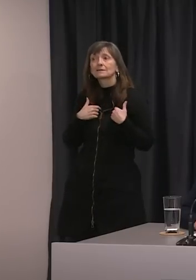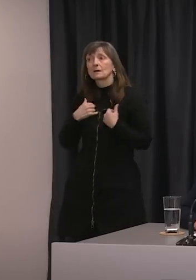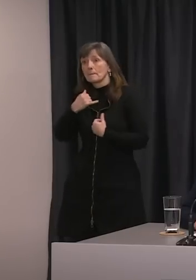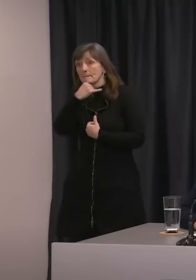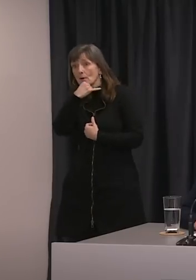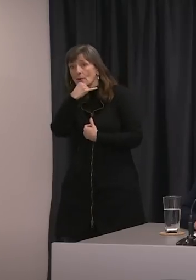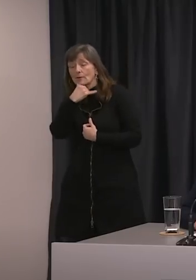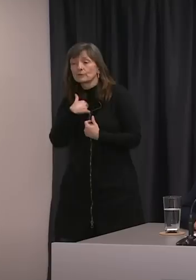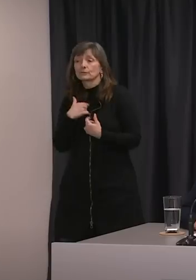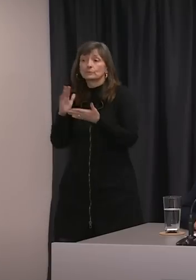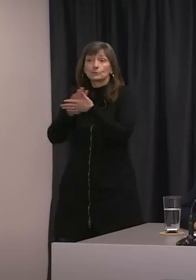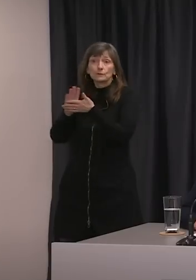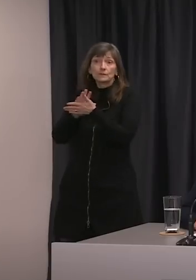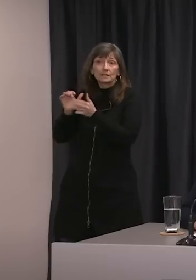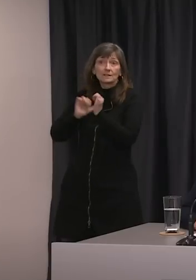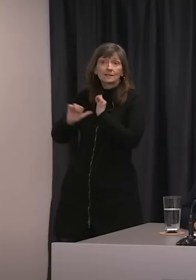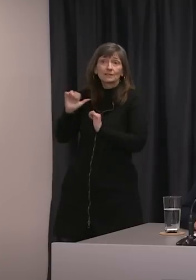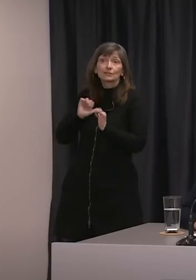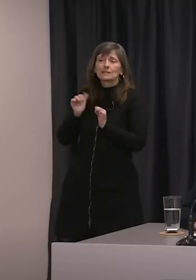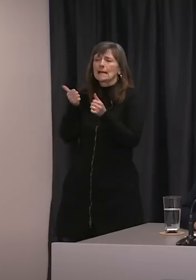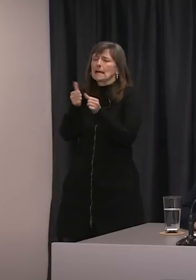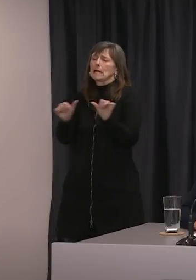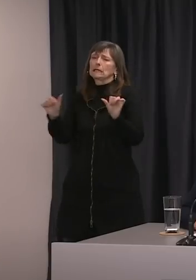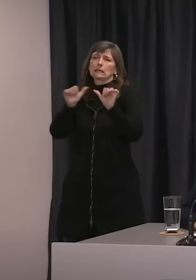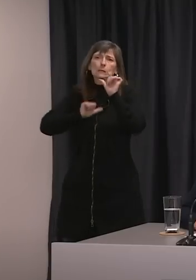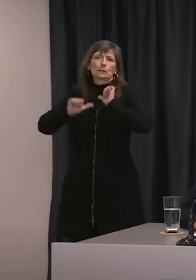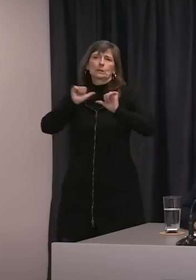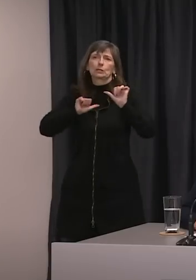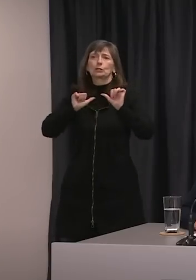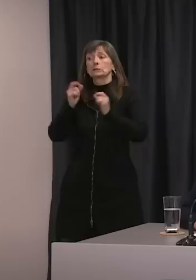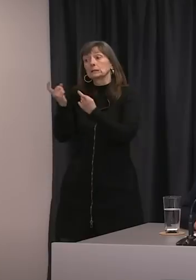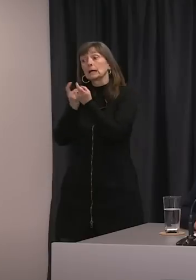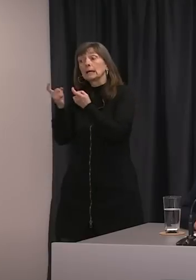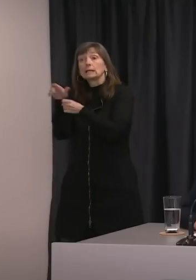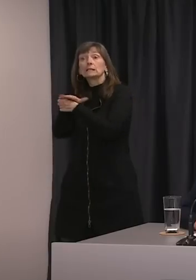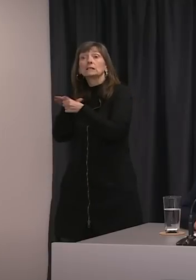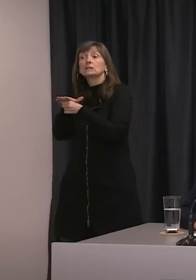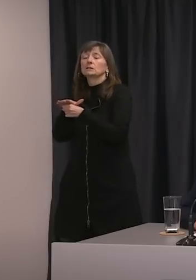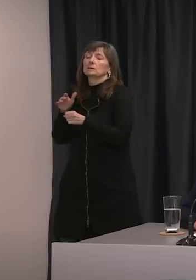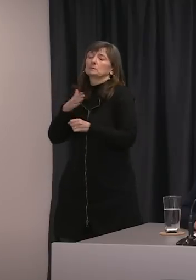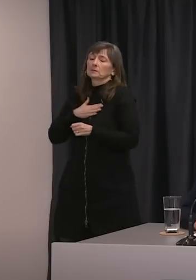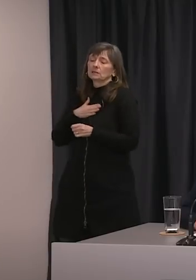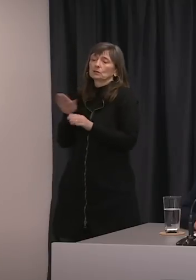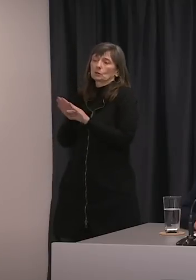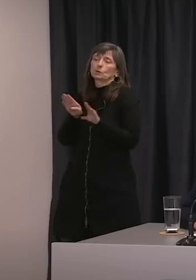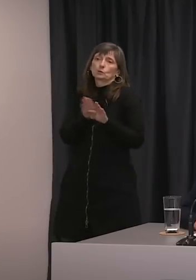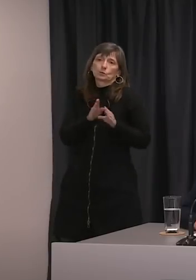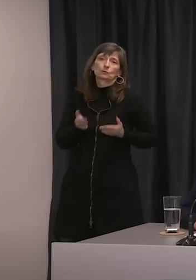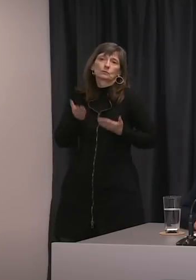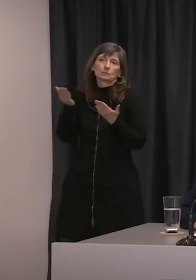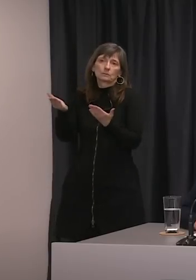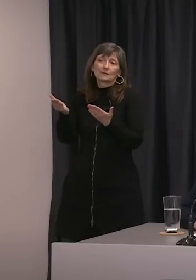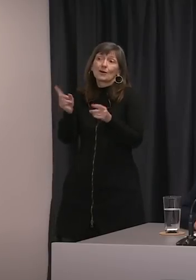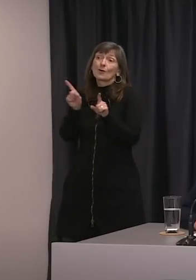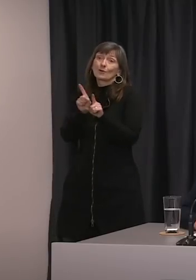FACILITIES, AND INCLUDING YOGA CLASSES, BARS, CINEMAS, AND